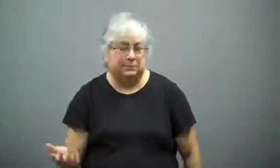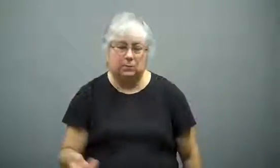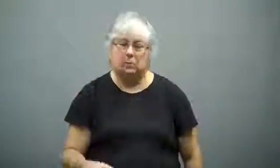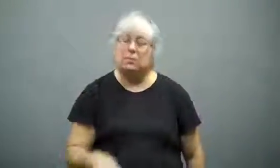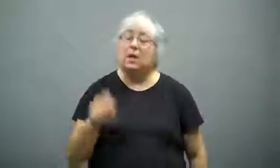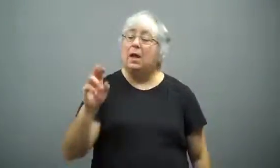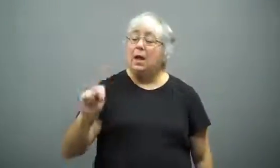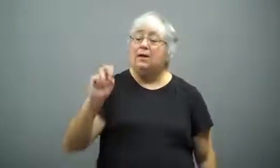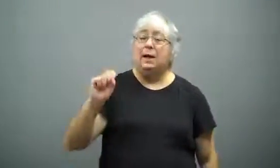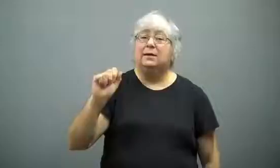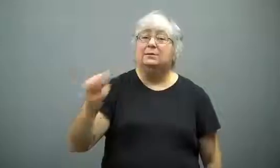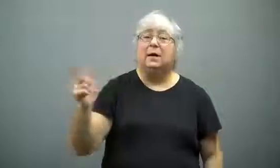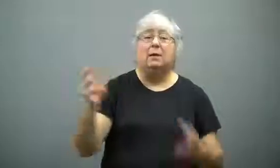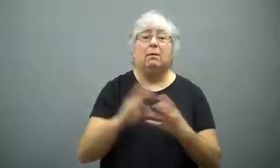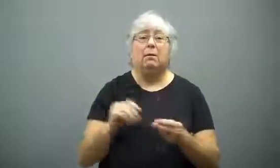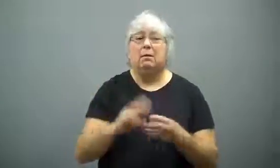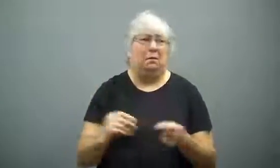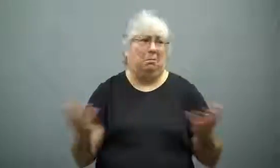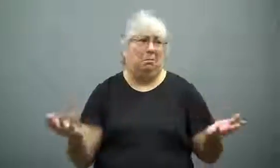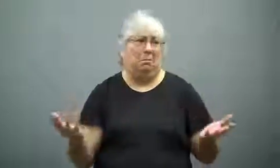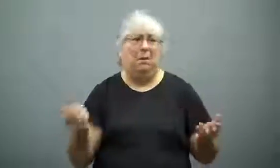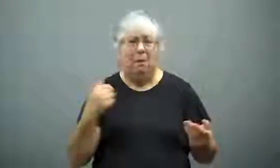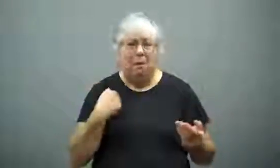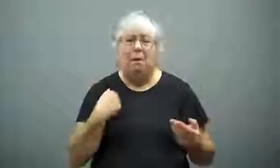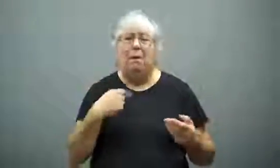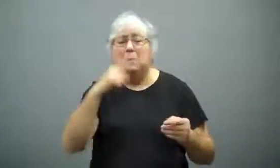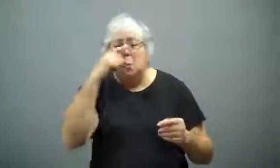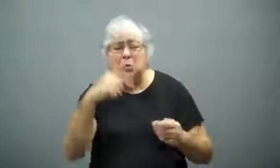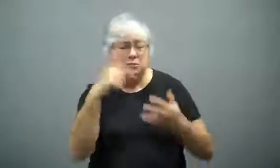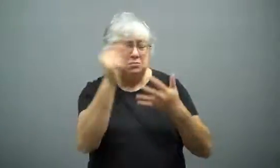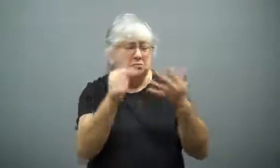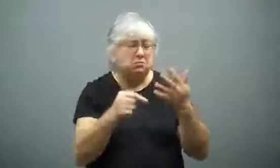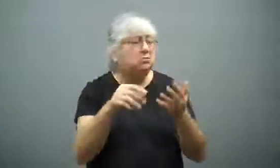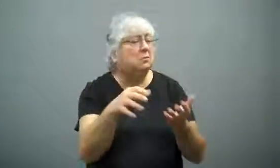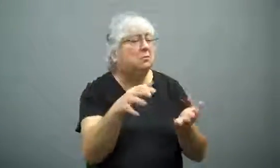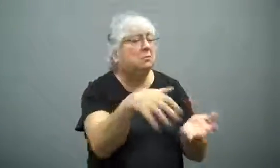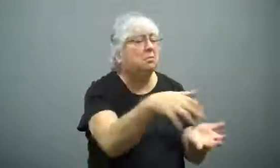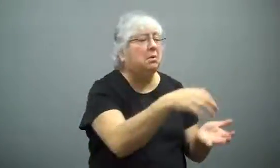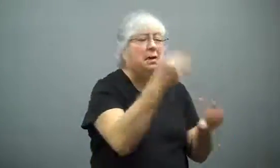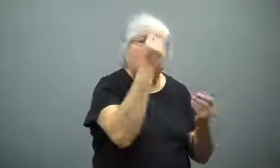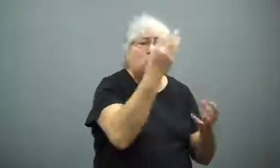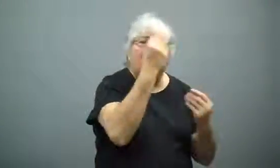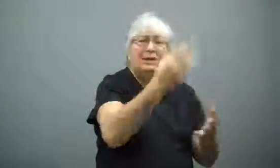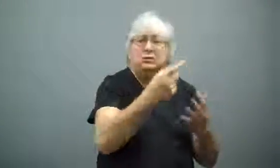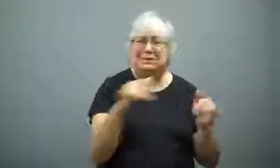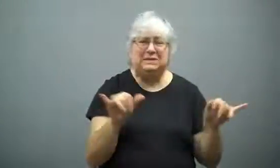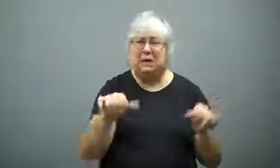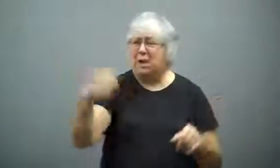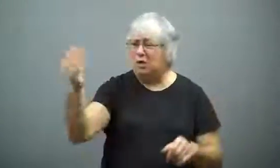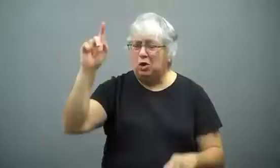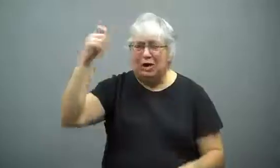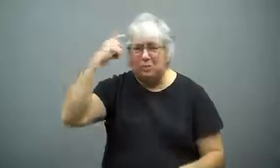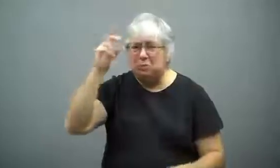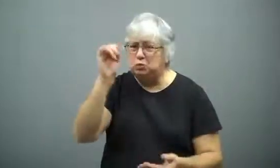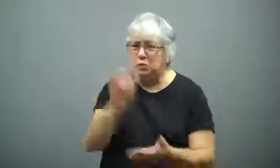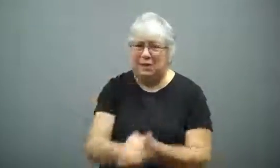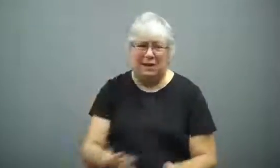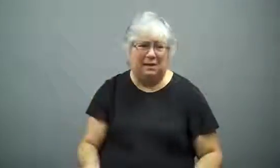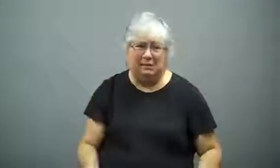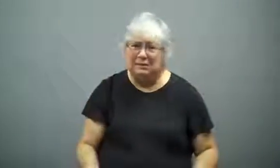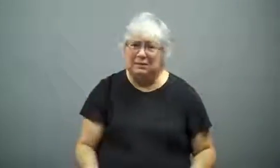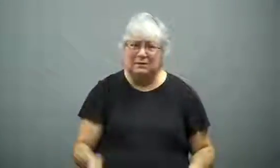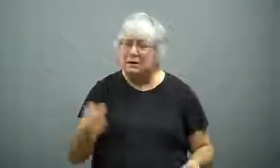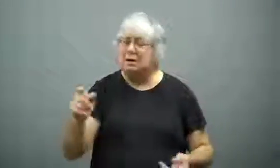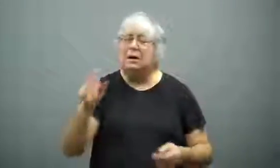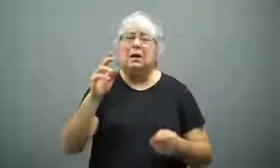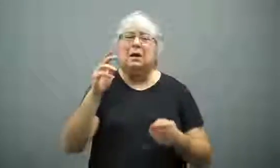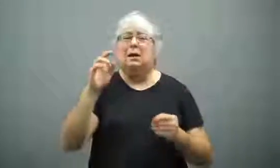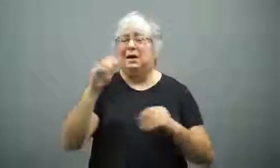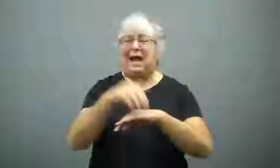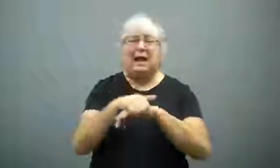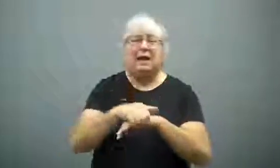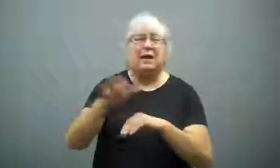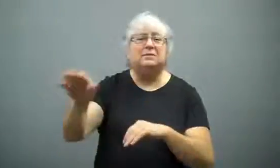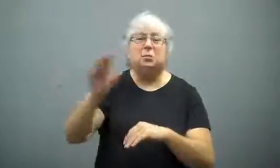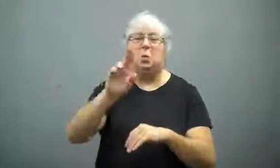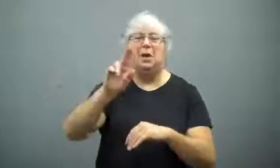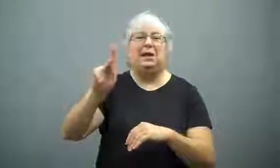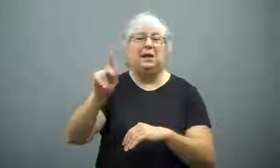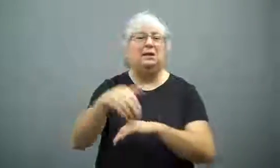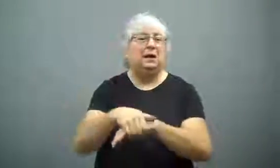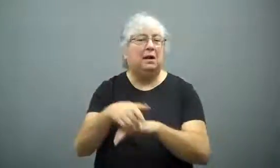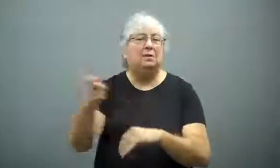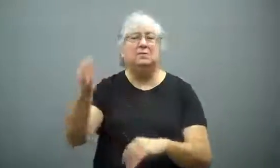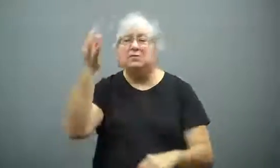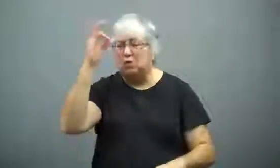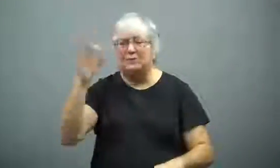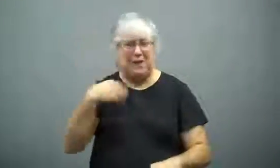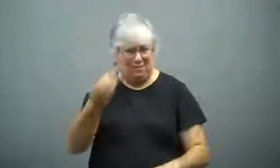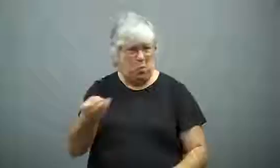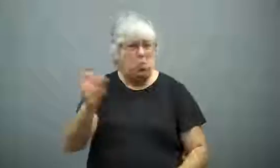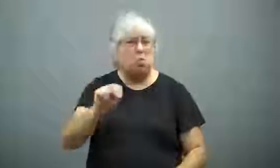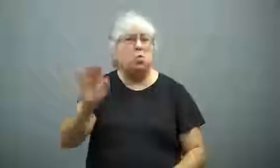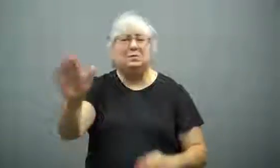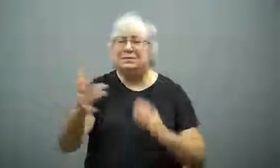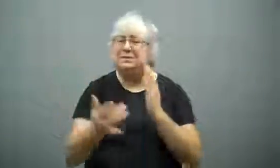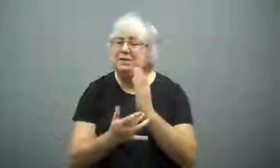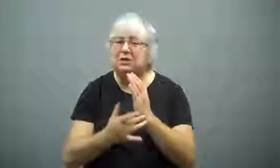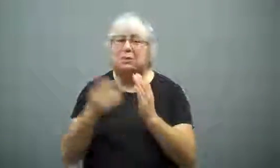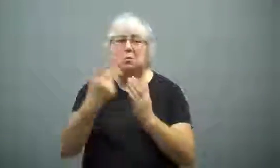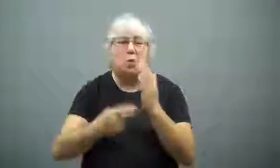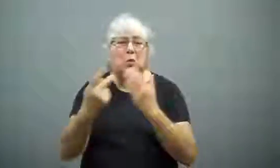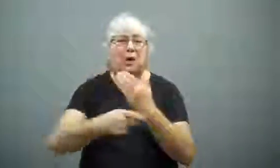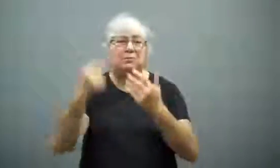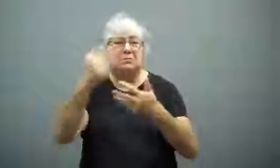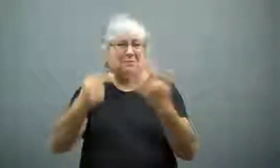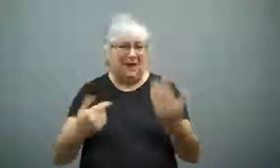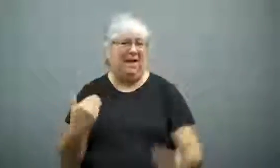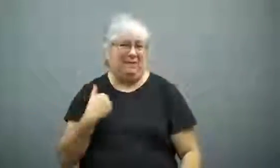The NSA said they did the same things other governments did.